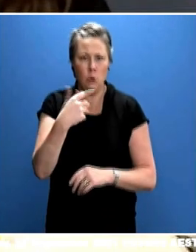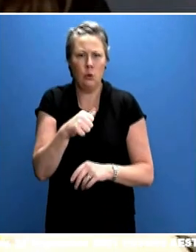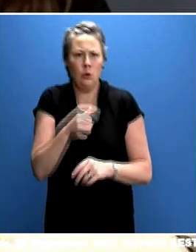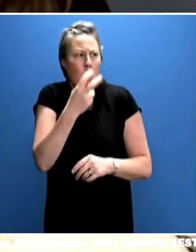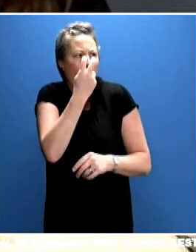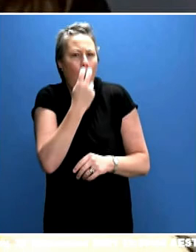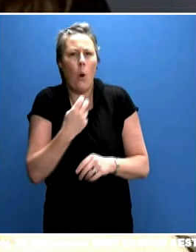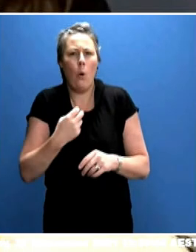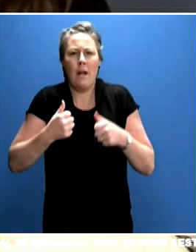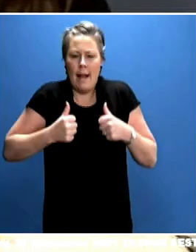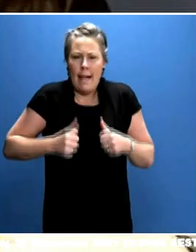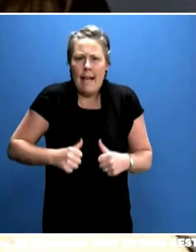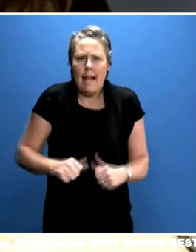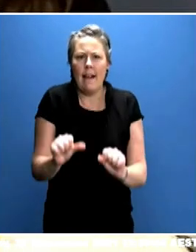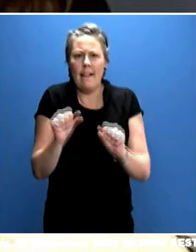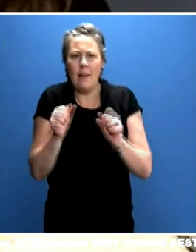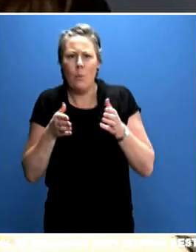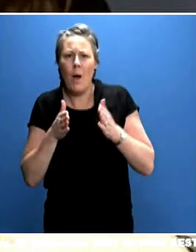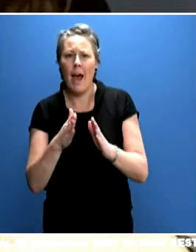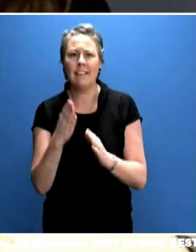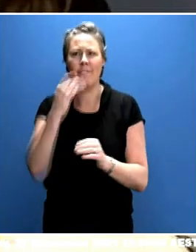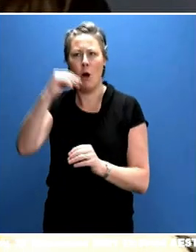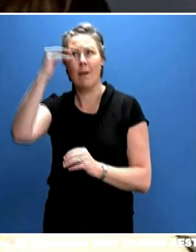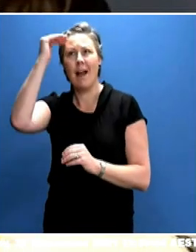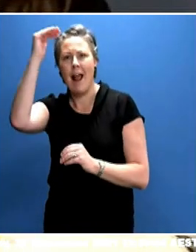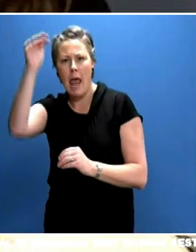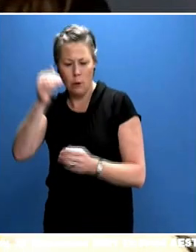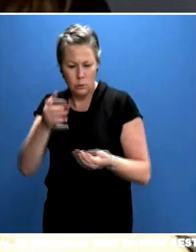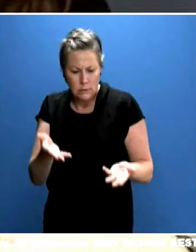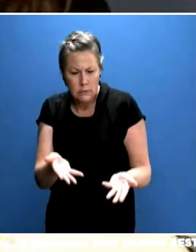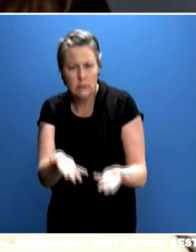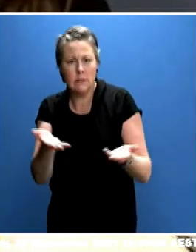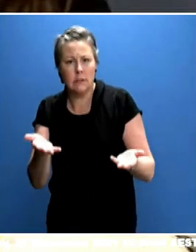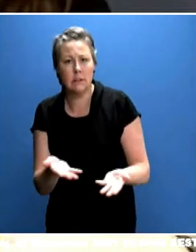by the Elders, and combining other interventions with a decolonising